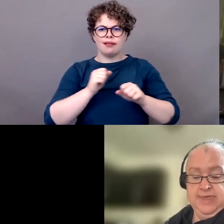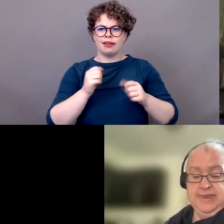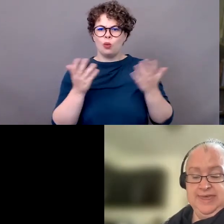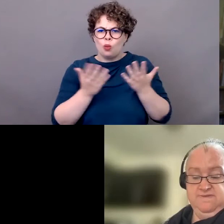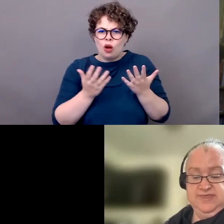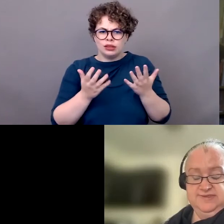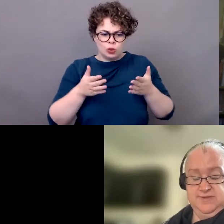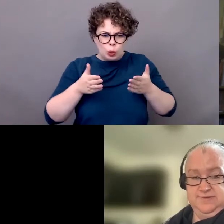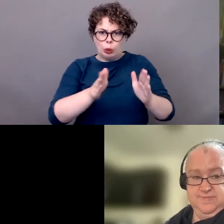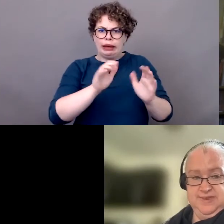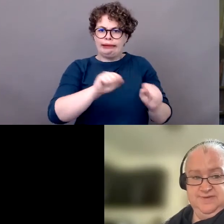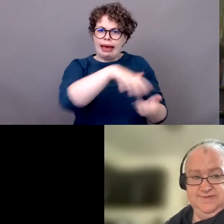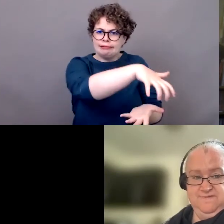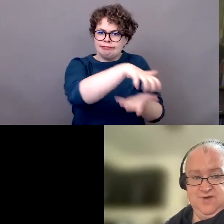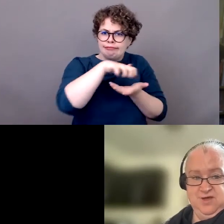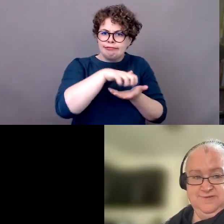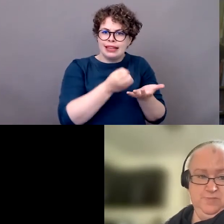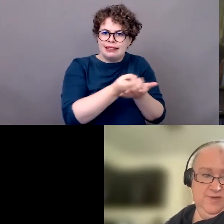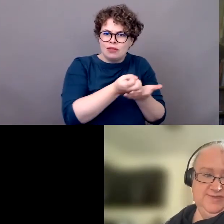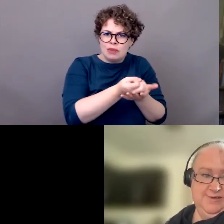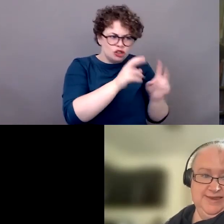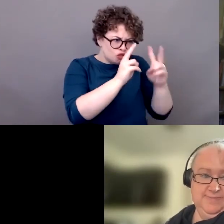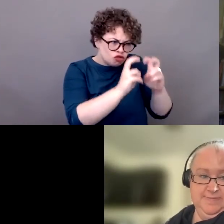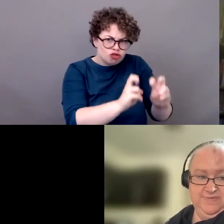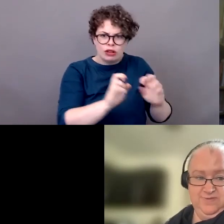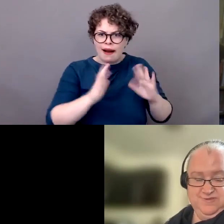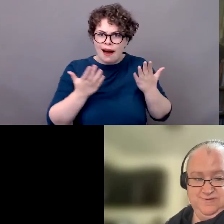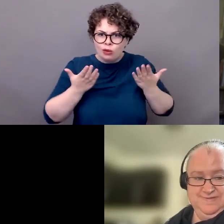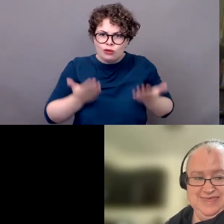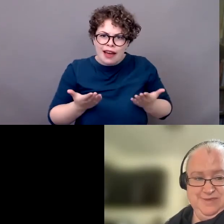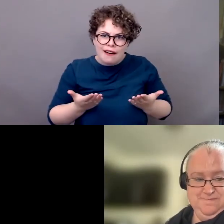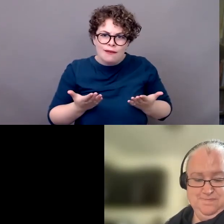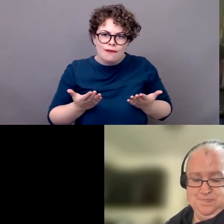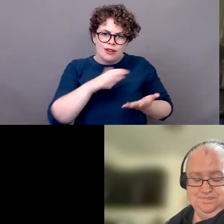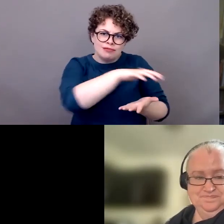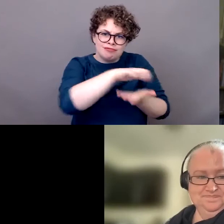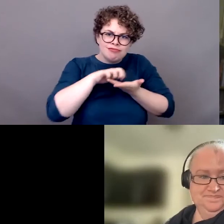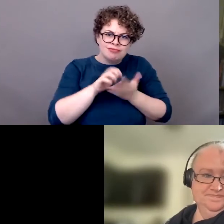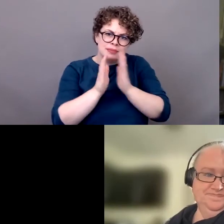And how have these tools been used so far. It would be great to hear a little about those tools. Christian Modino Hok: Yes, thank you,